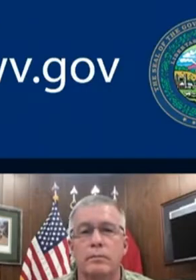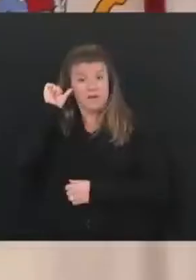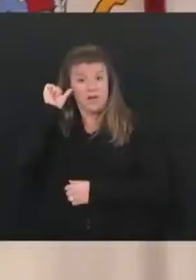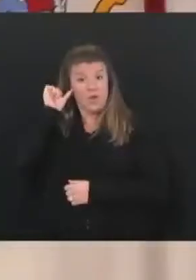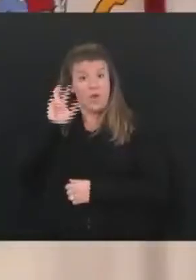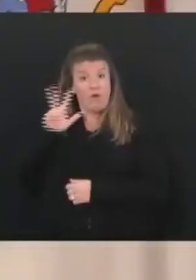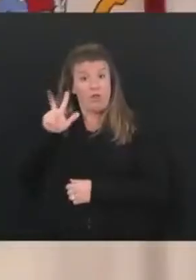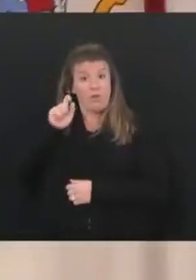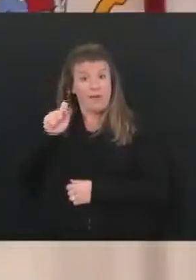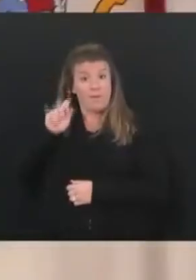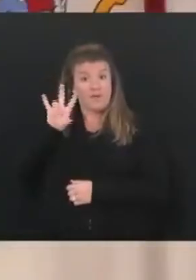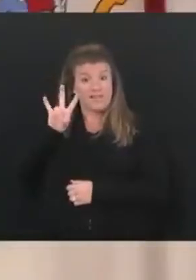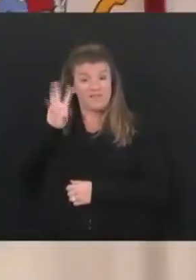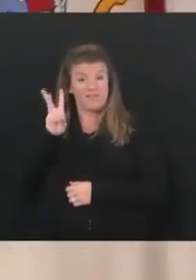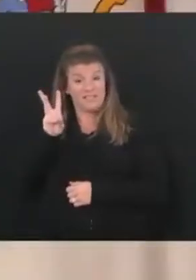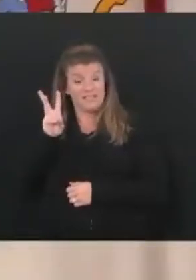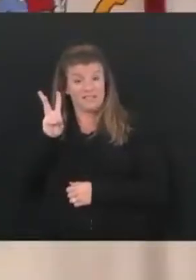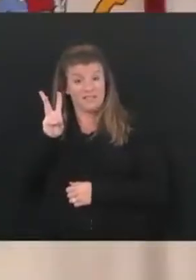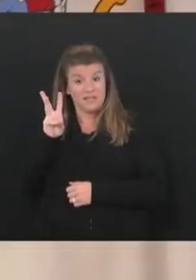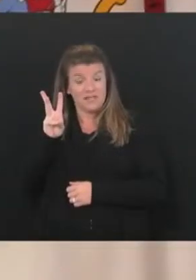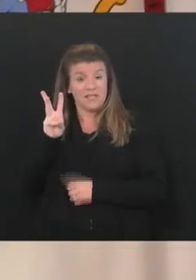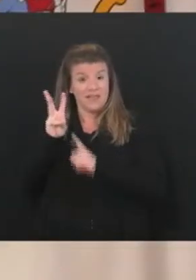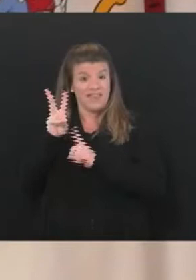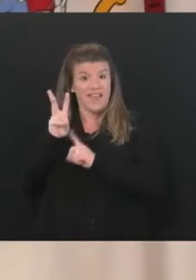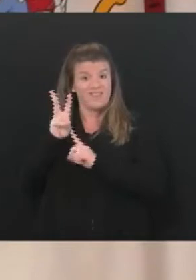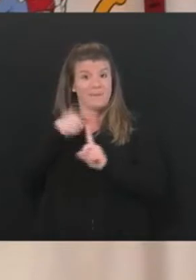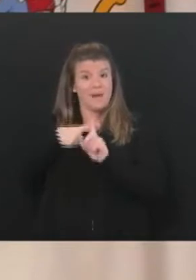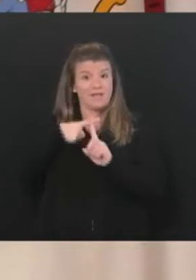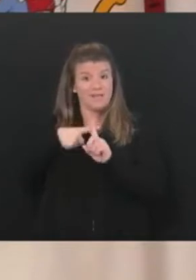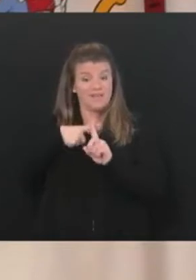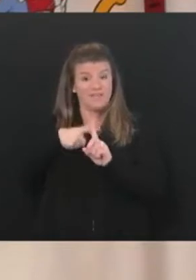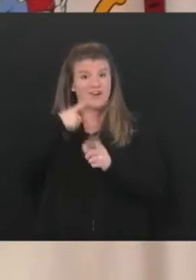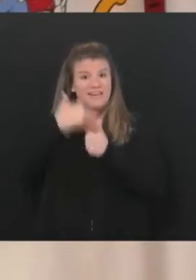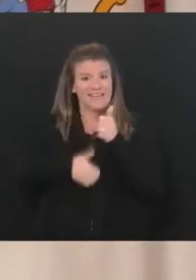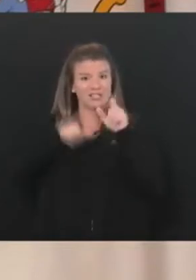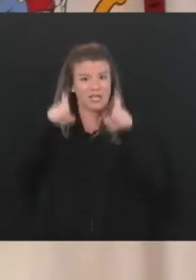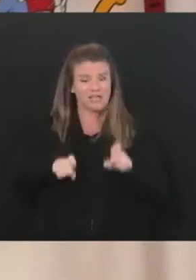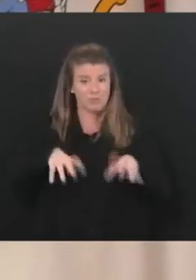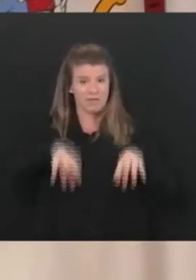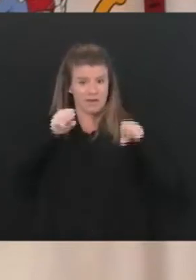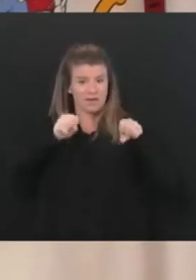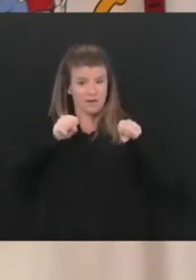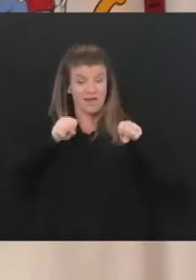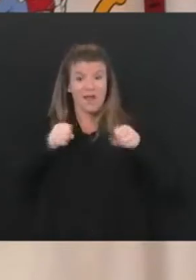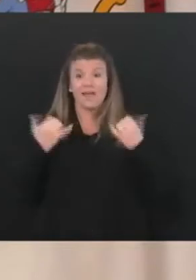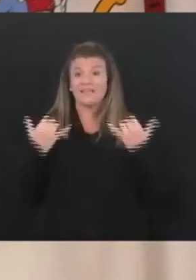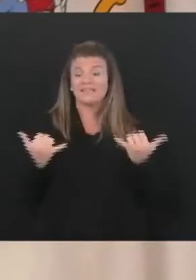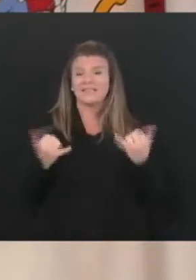FROM YESTERDAY TO TODAY, YESTERDAY WE